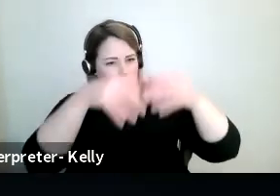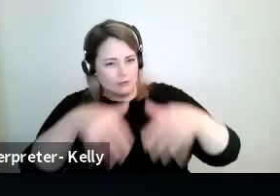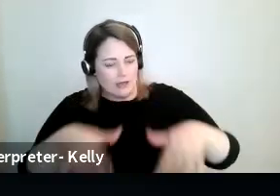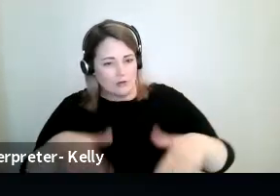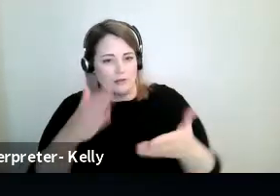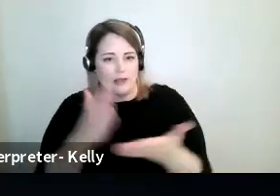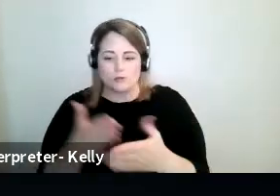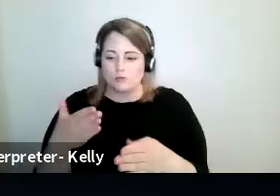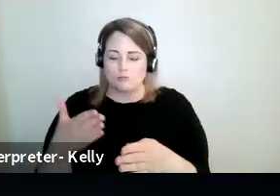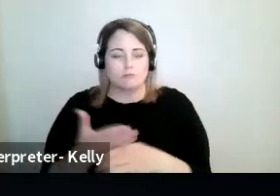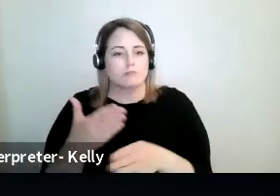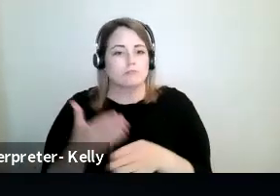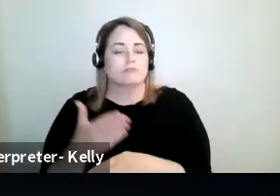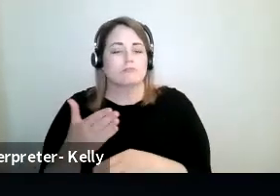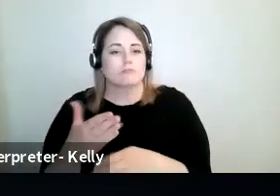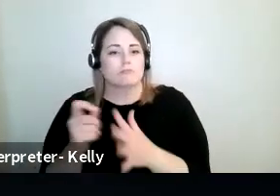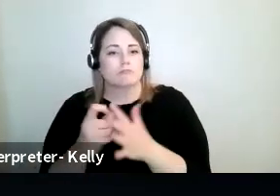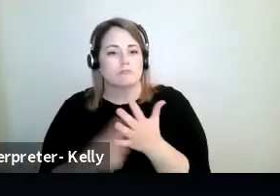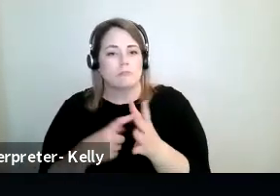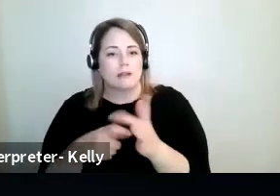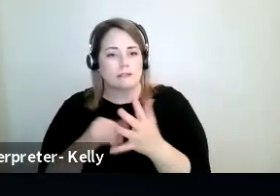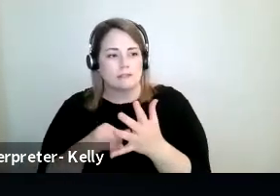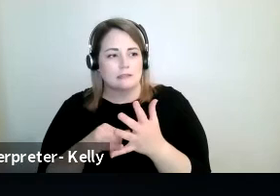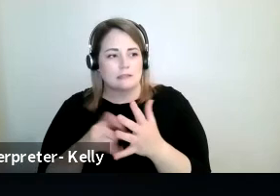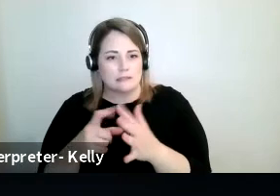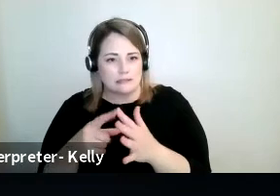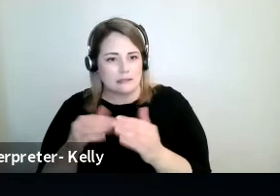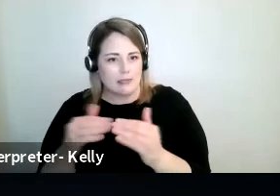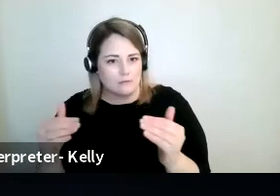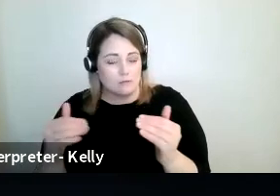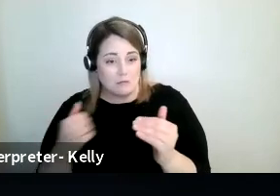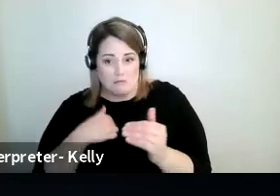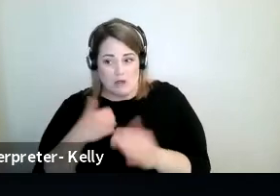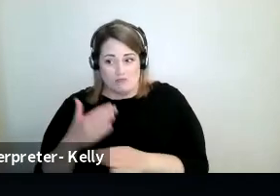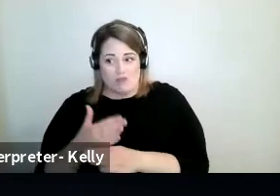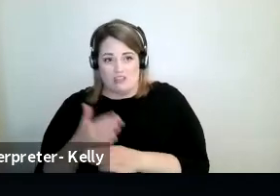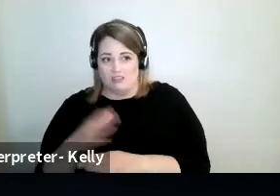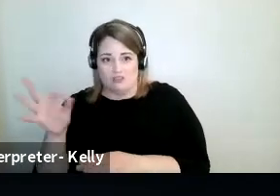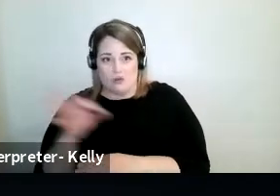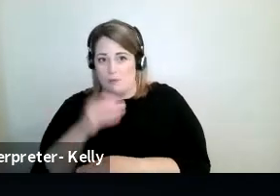My practice has not yet been informed by the sustainability goals. And when I